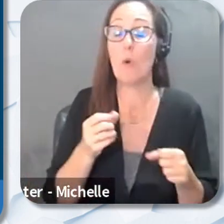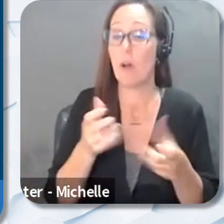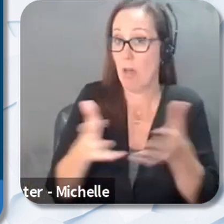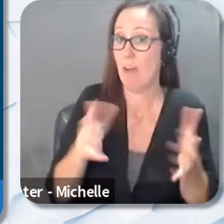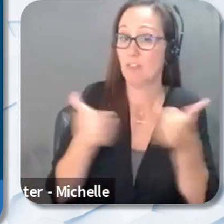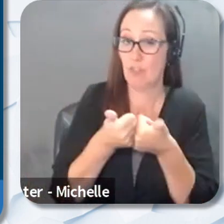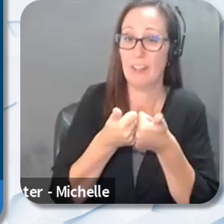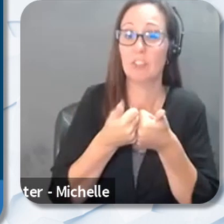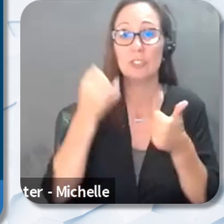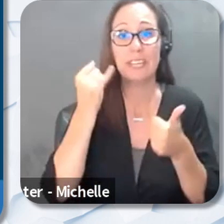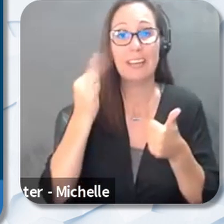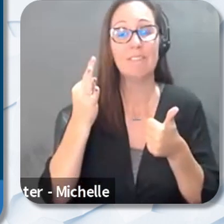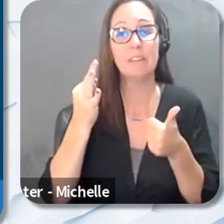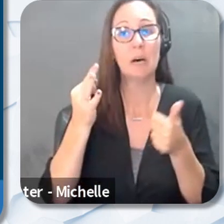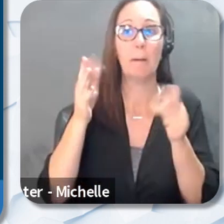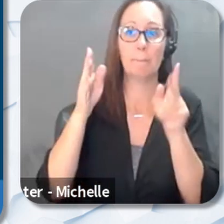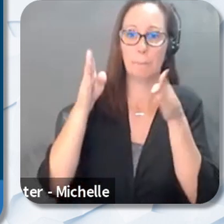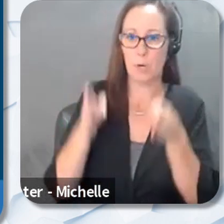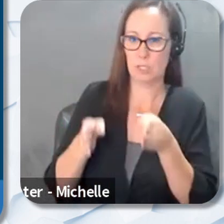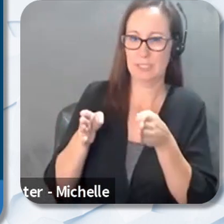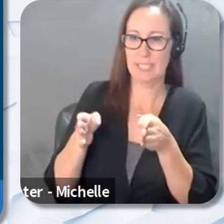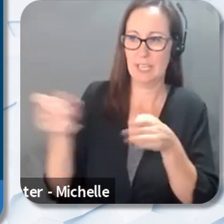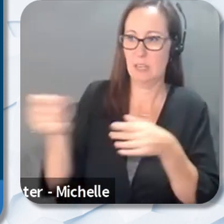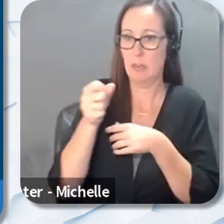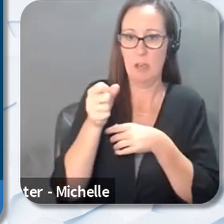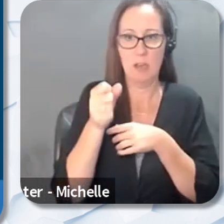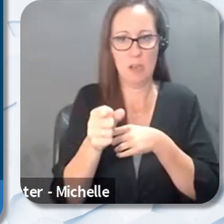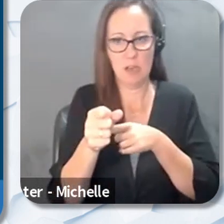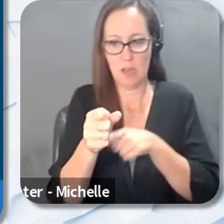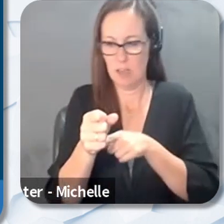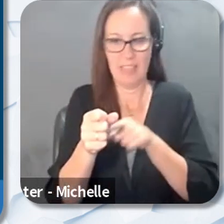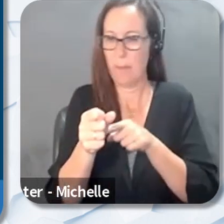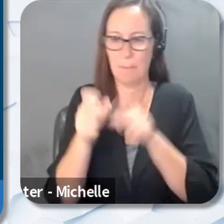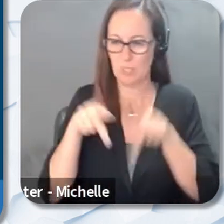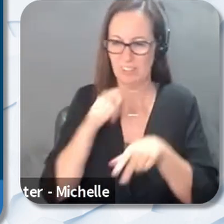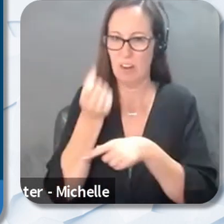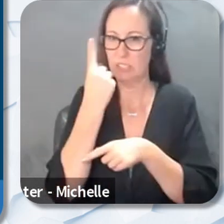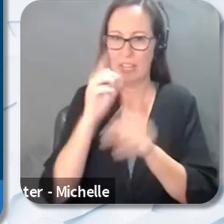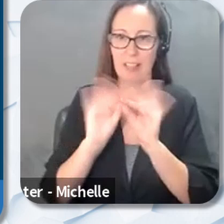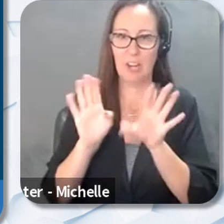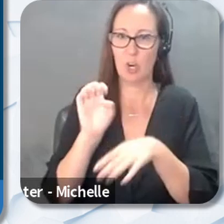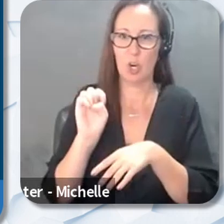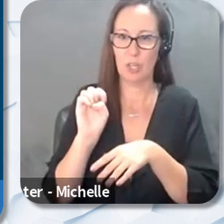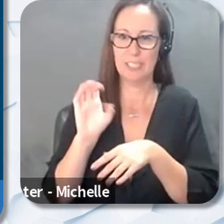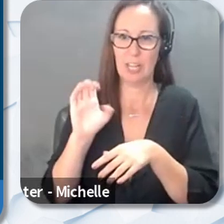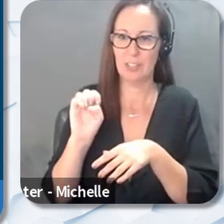in the positions that don't understand early childhood and I do fear that some districts.